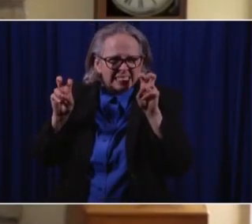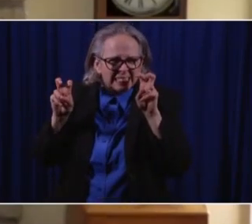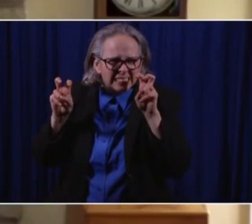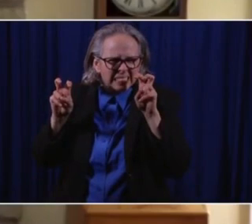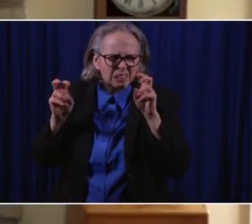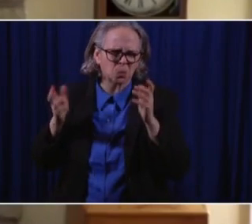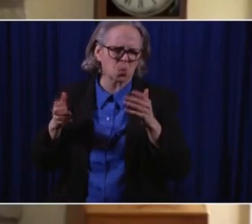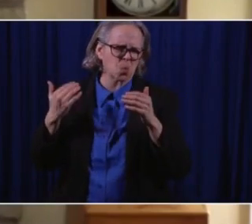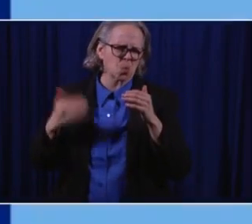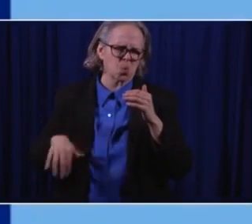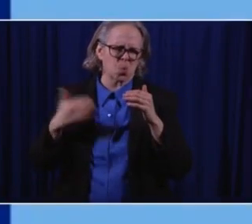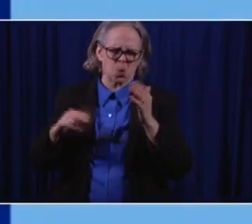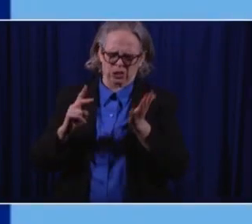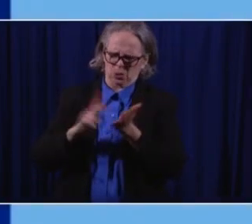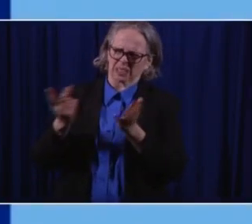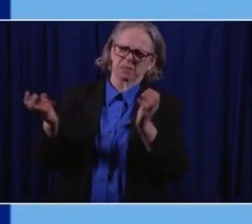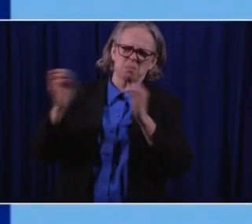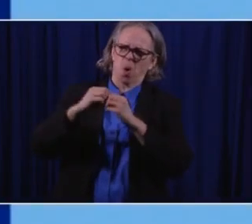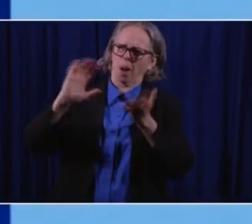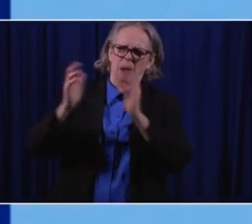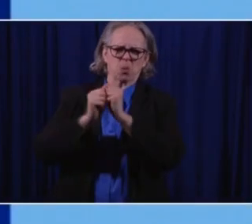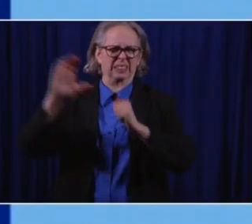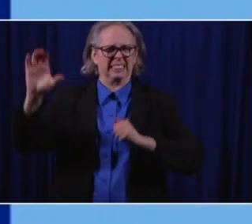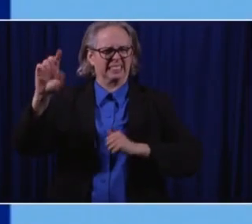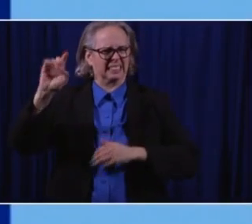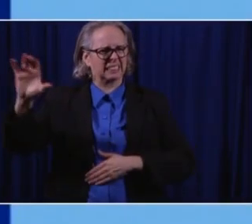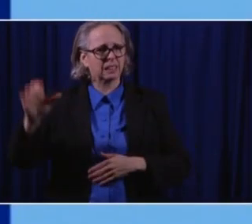almost double what the highest level is very close look at the next slide please. So if if